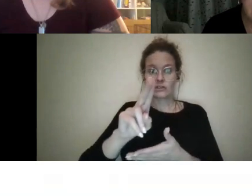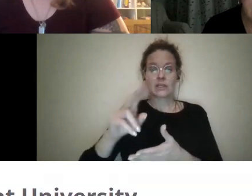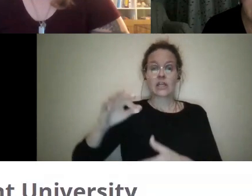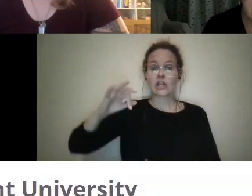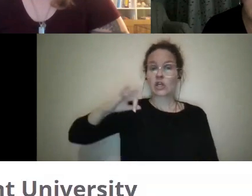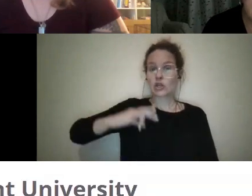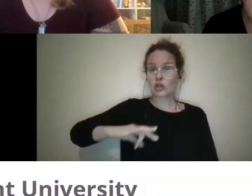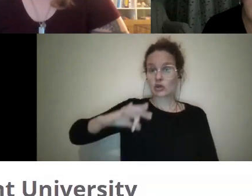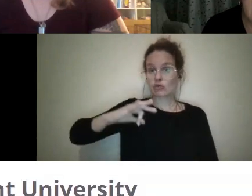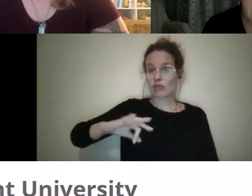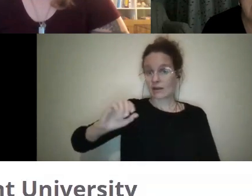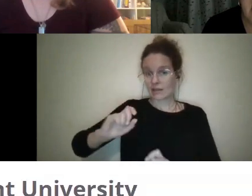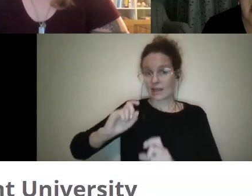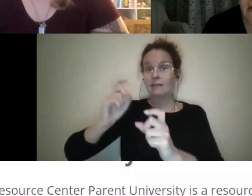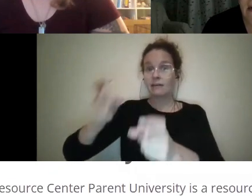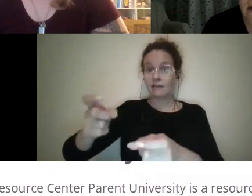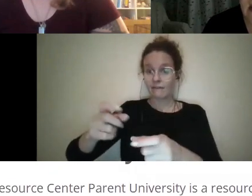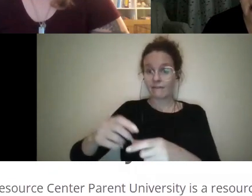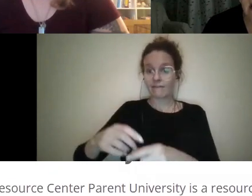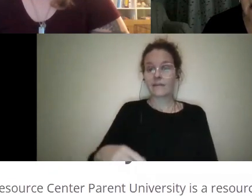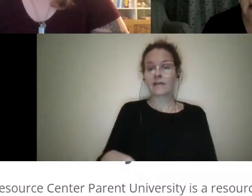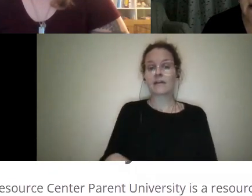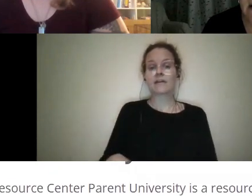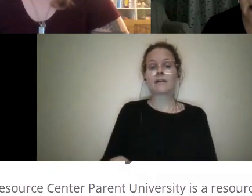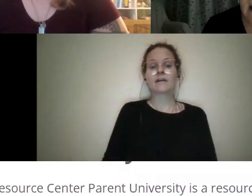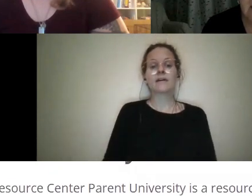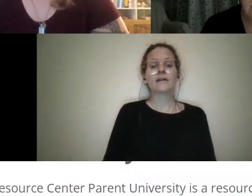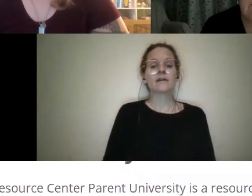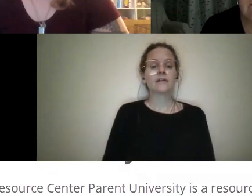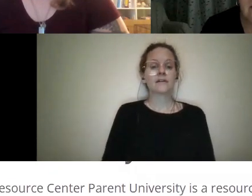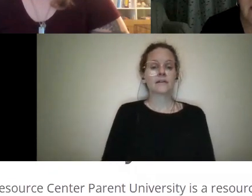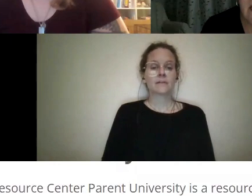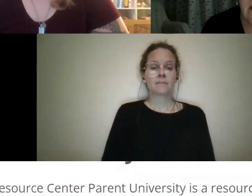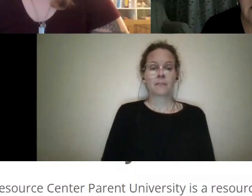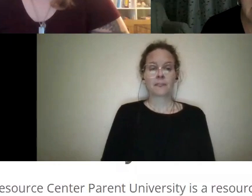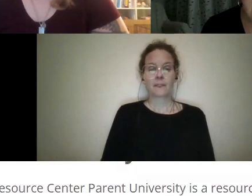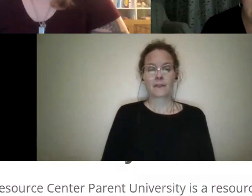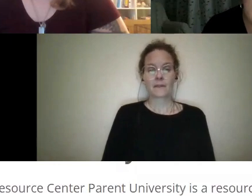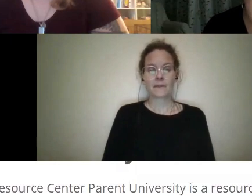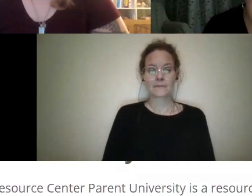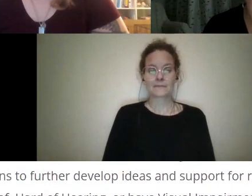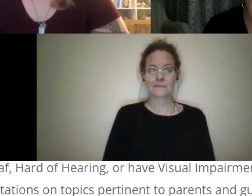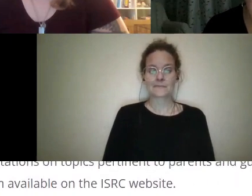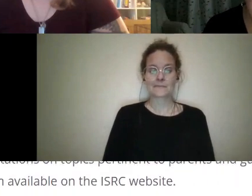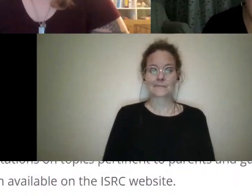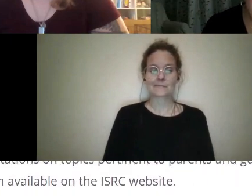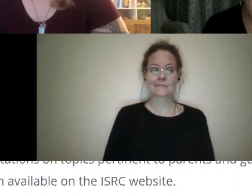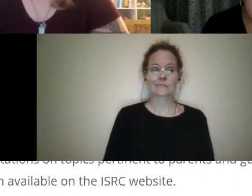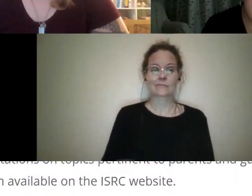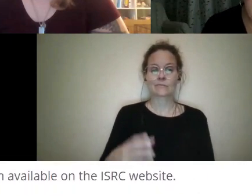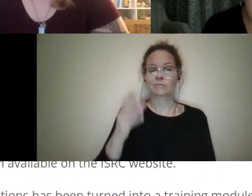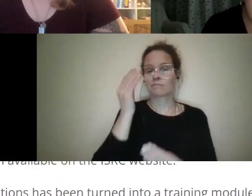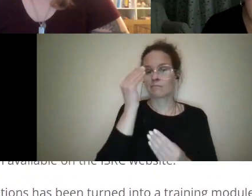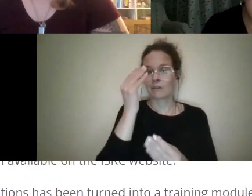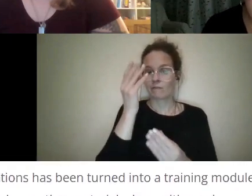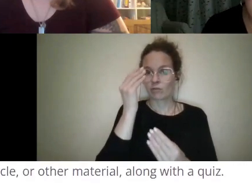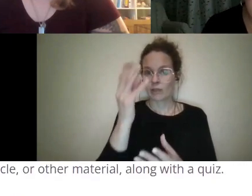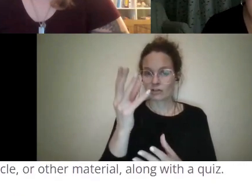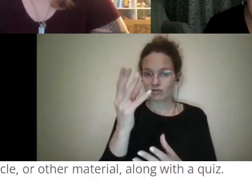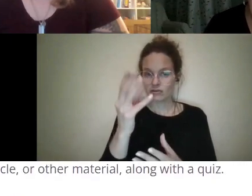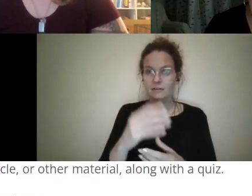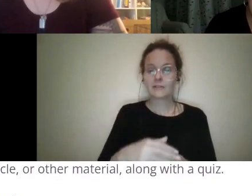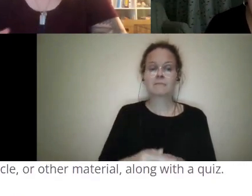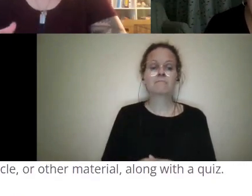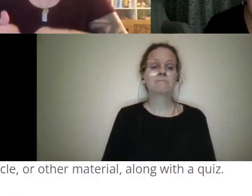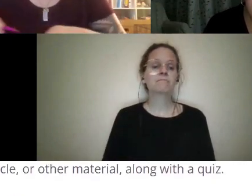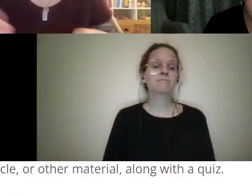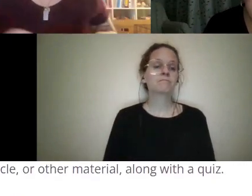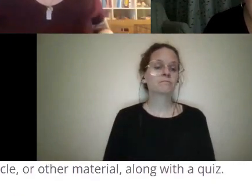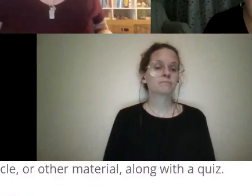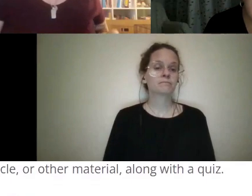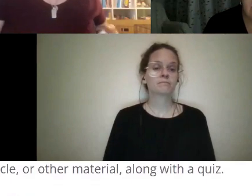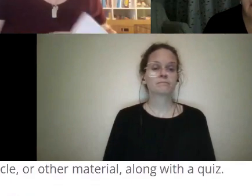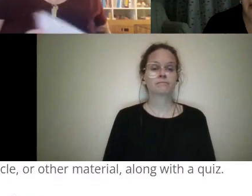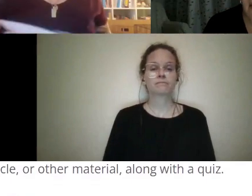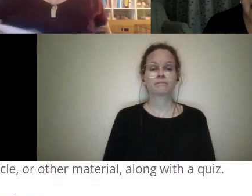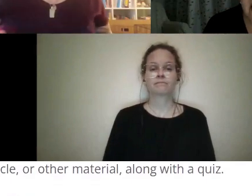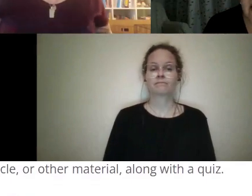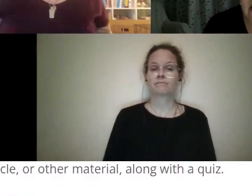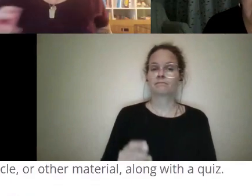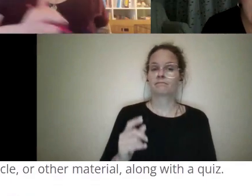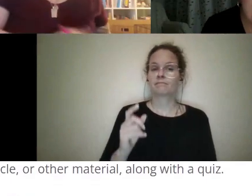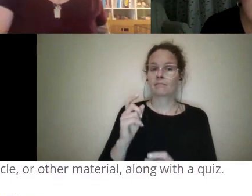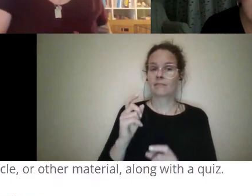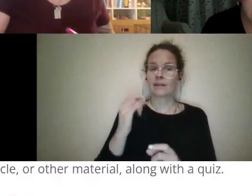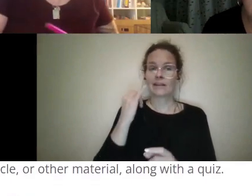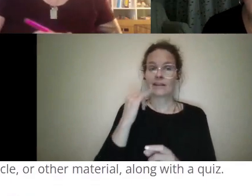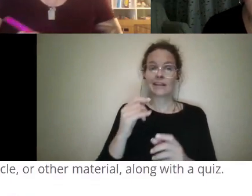some of these modules and information. We have gift cards if you complete these modules, which